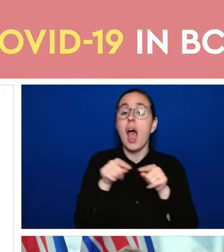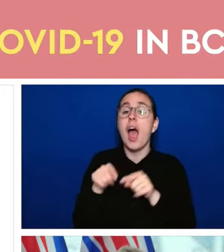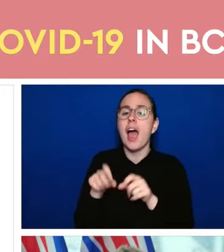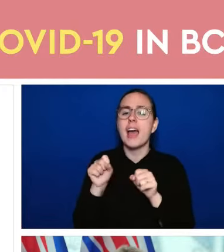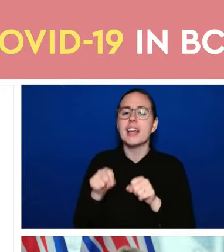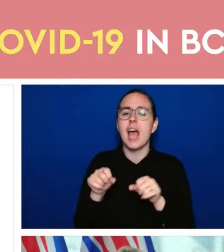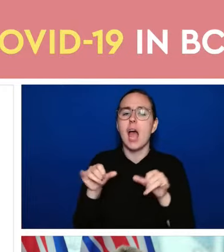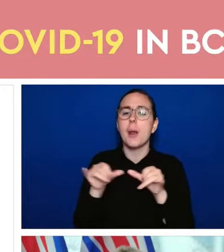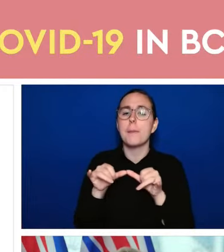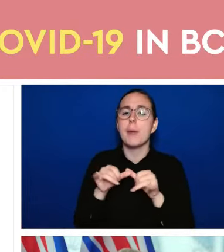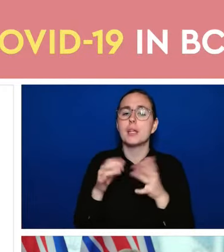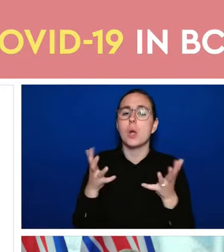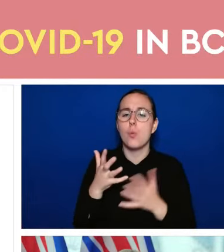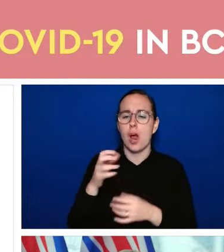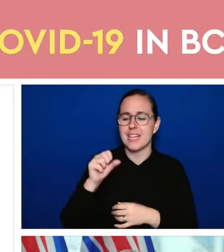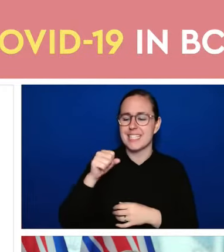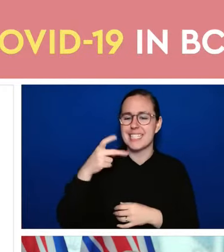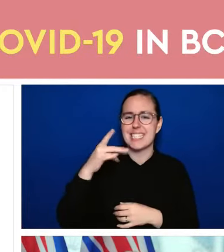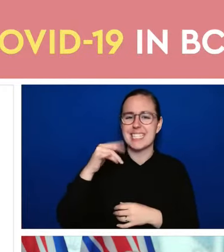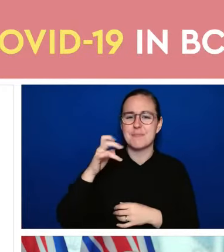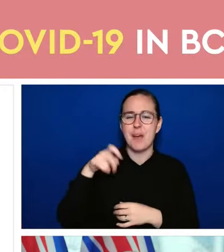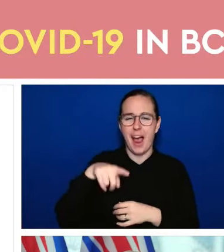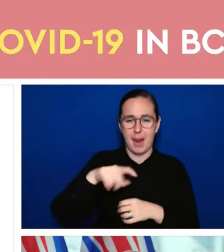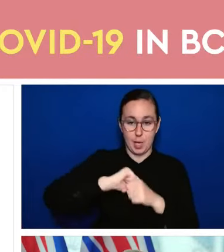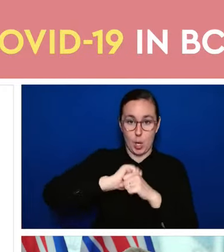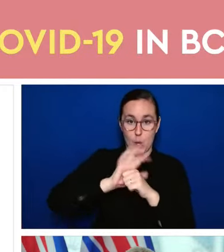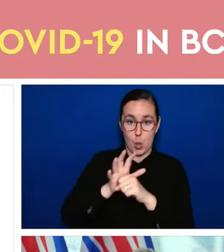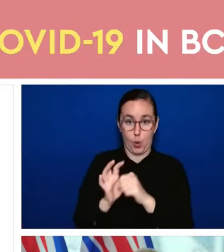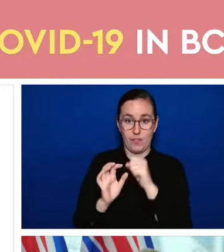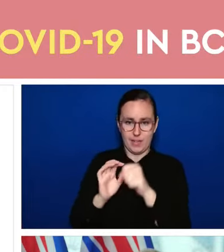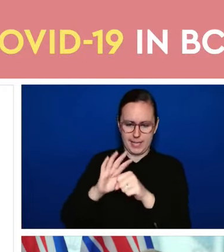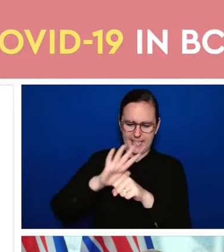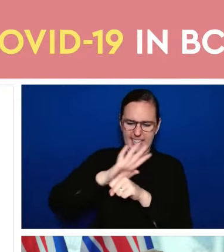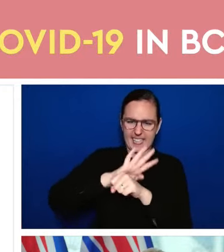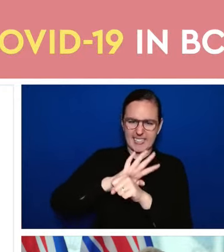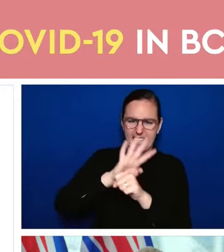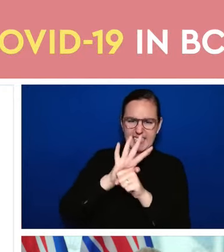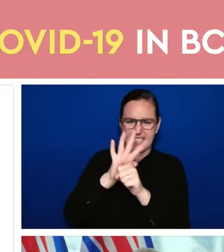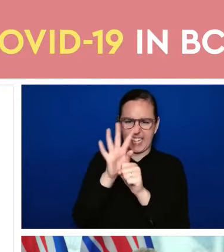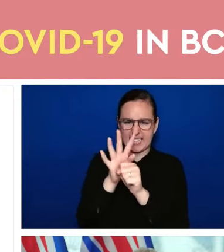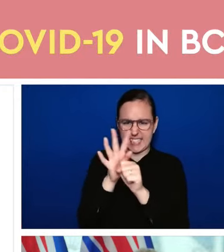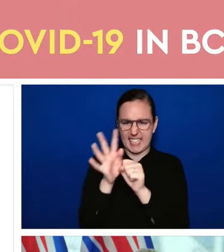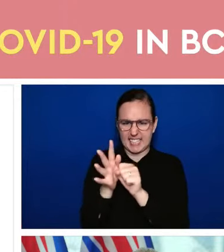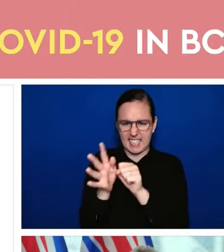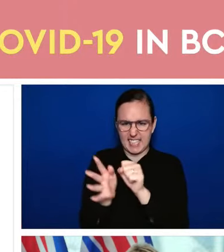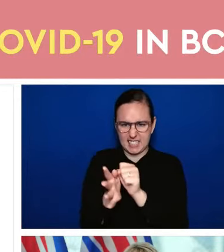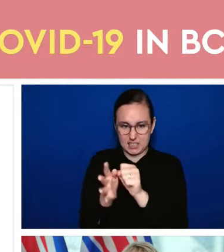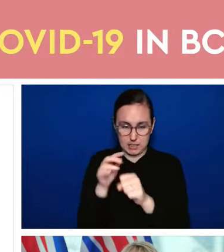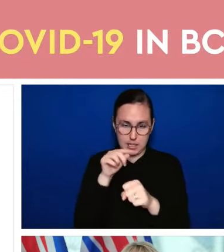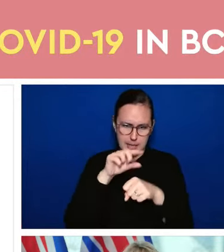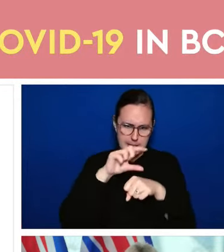spike protein came from vaccine or not. So the anti nuclear caps